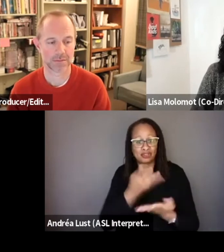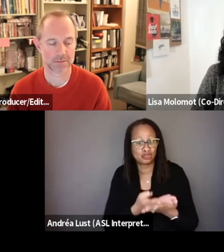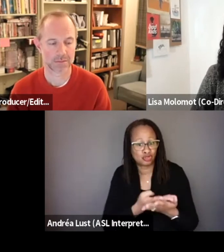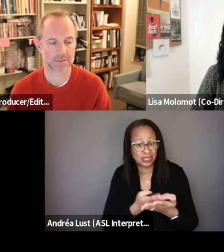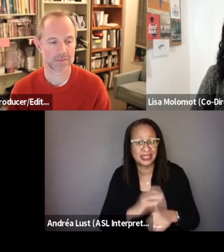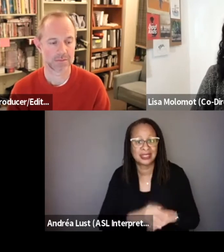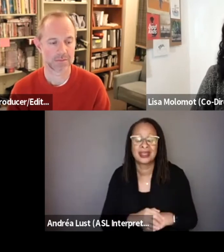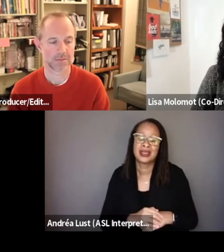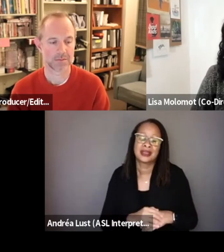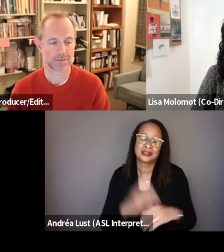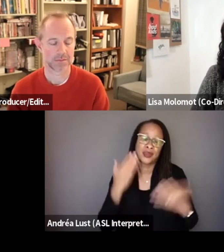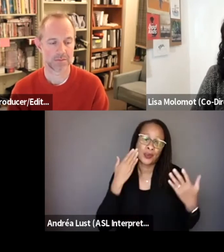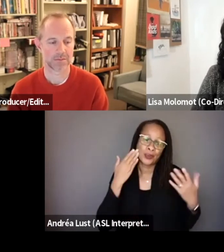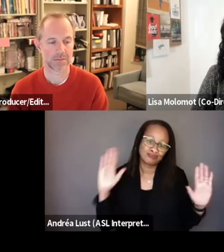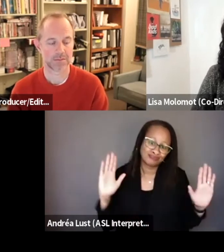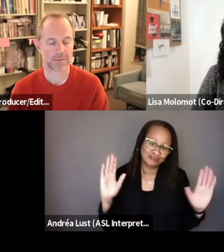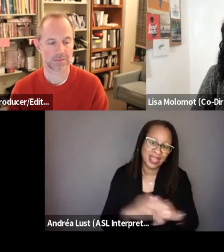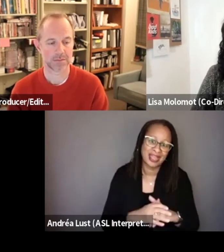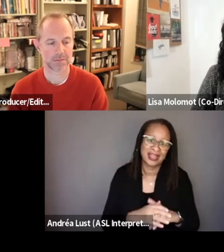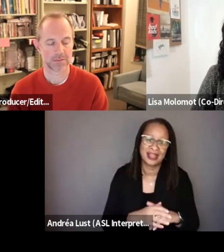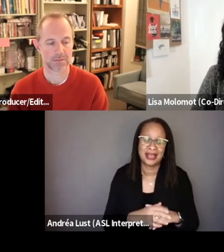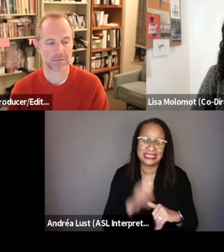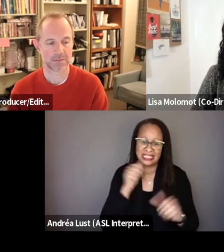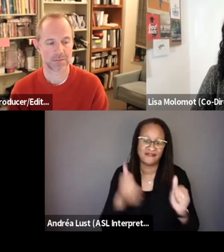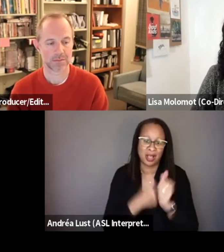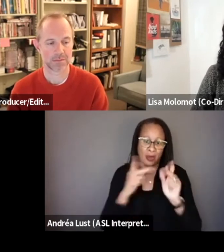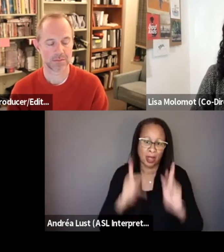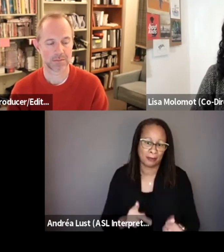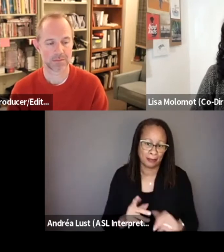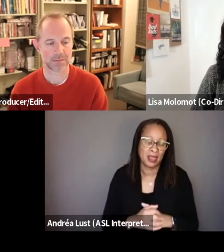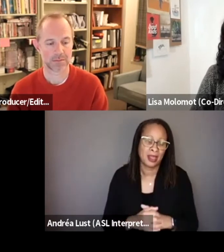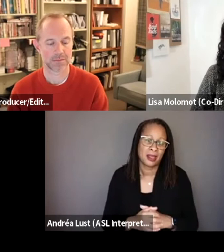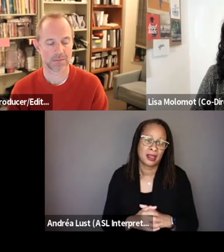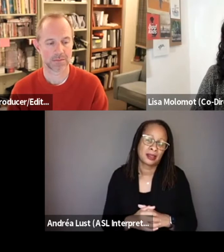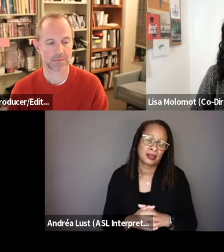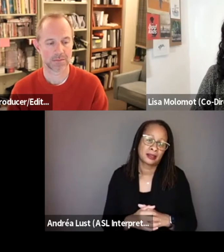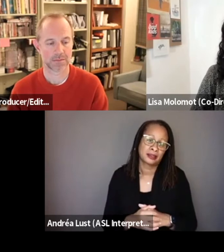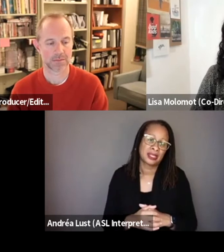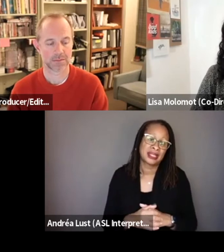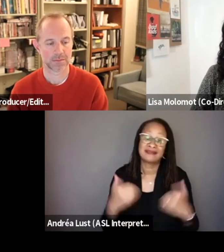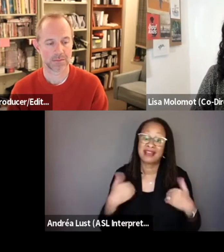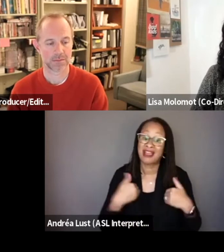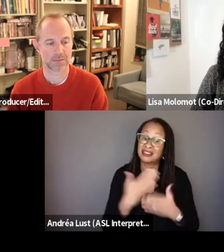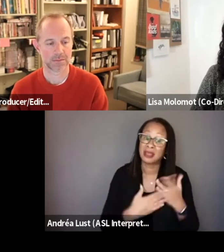so I wasn't able to follow up, but I really... And there were some people from the community